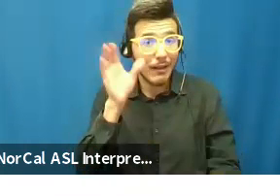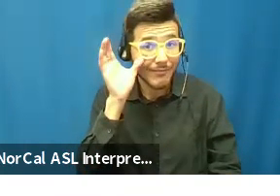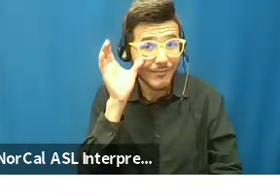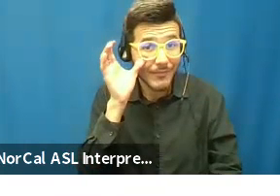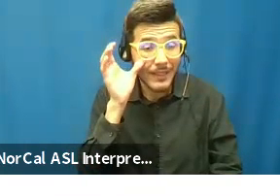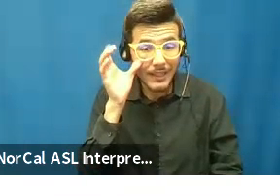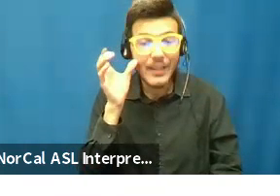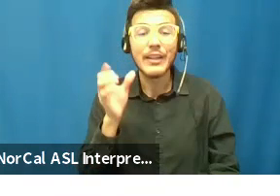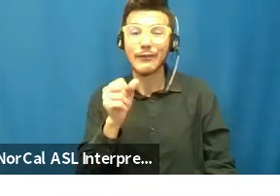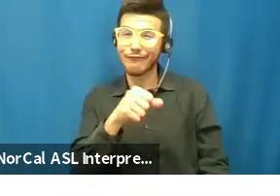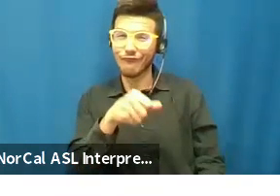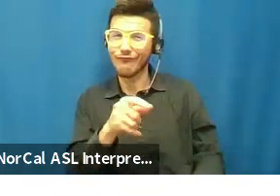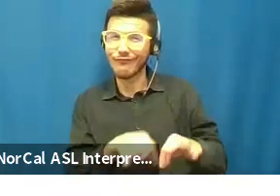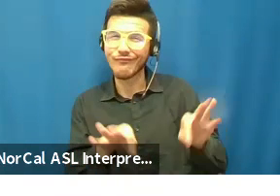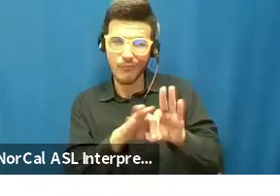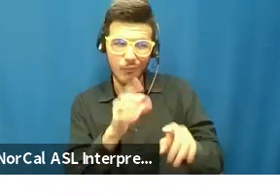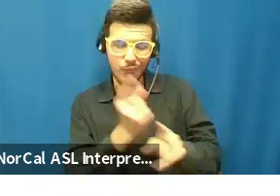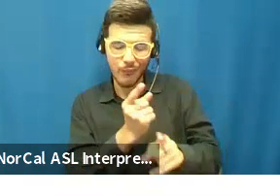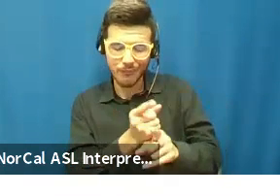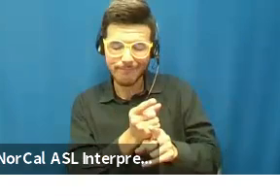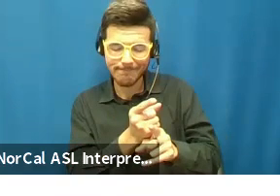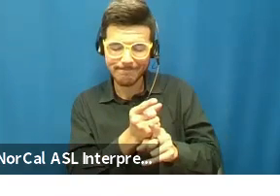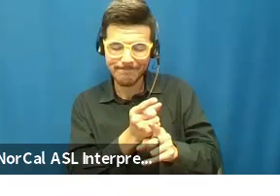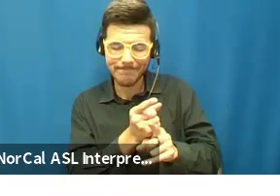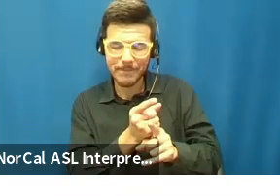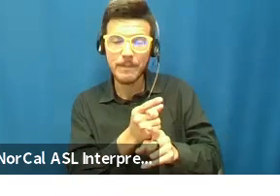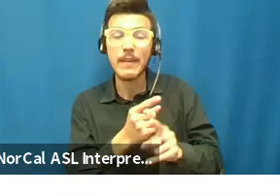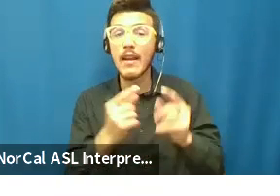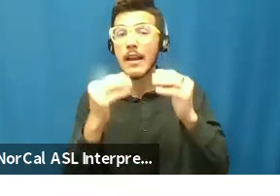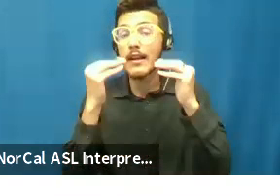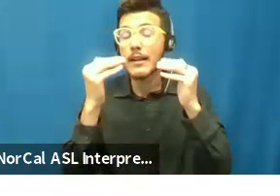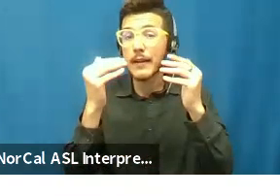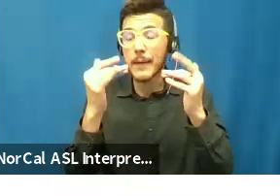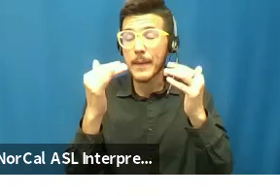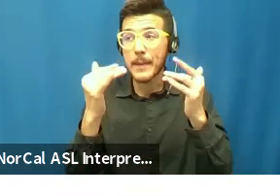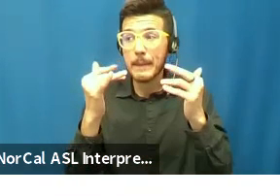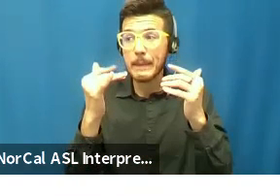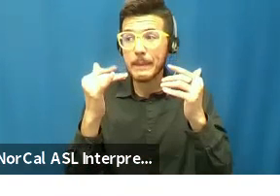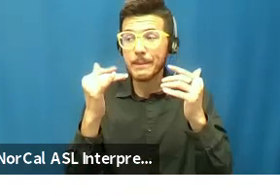That is key, isn't it? And the next two, I'm going to just read you the comments,